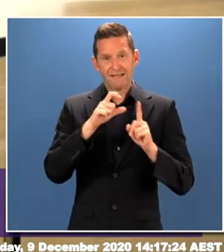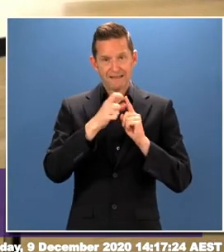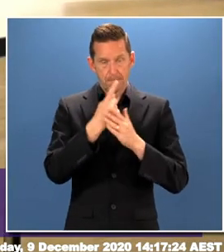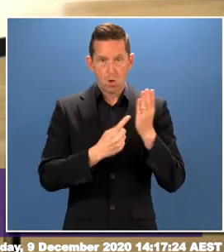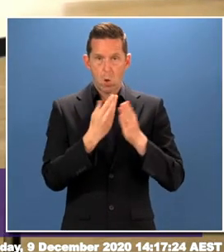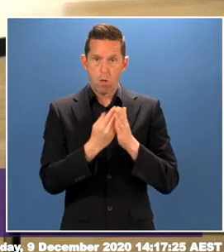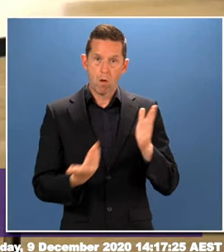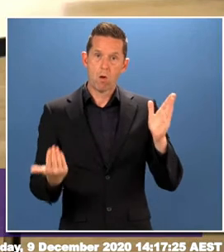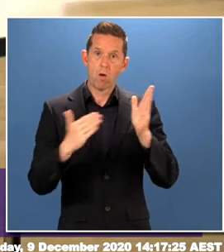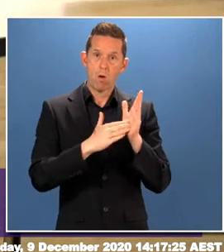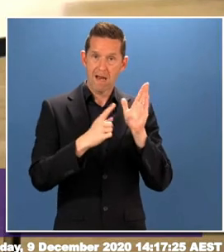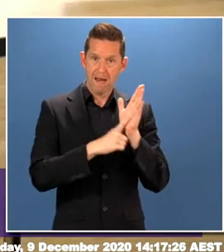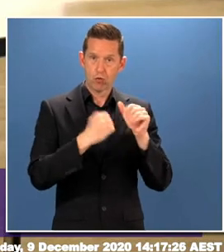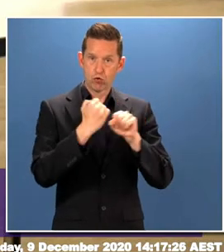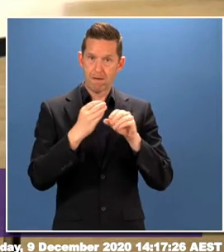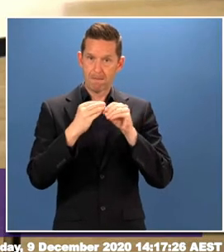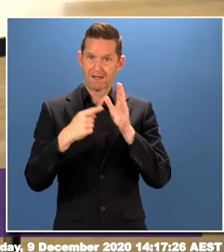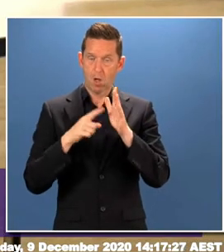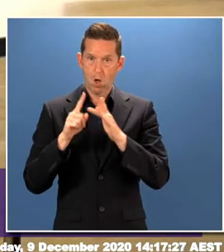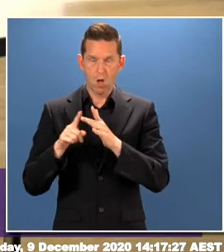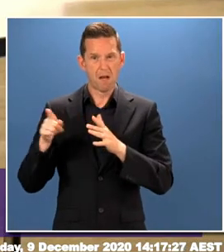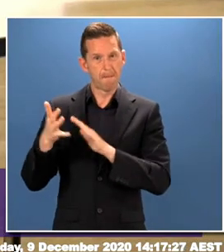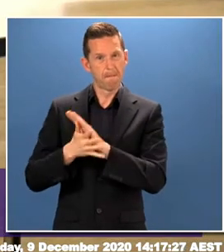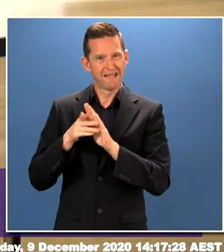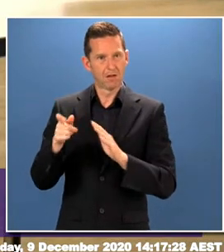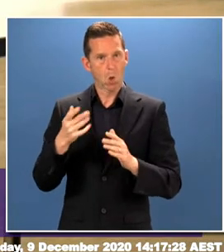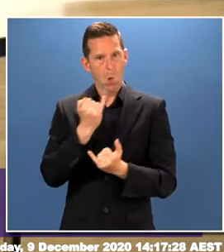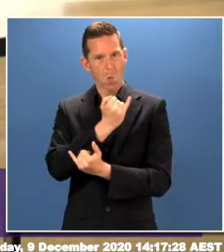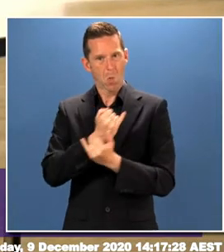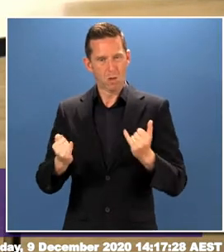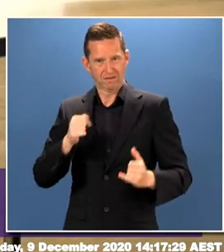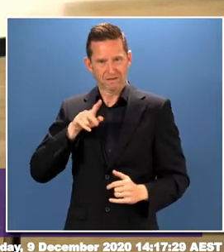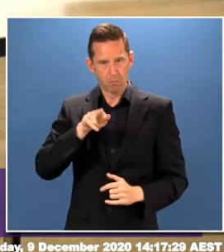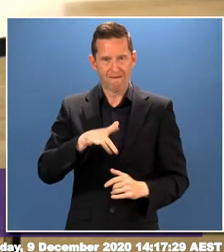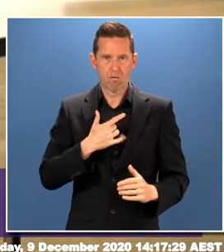and that identity, that that's compounding the issue of that feeling of being a burden on an employer?